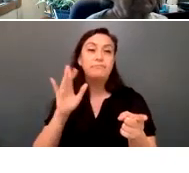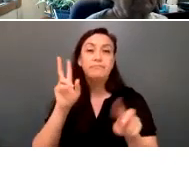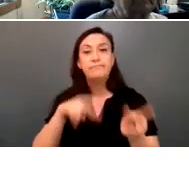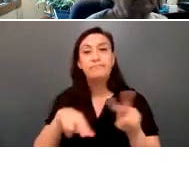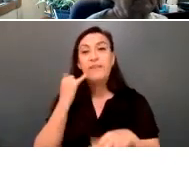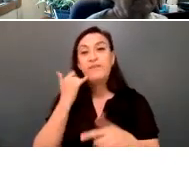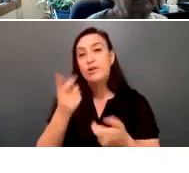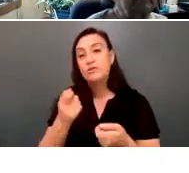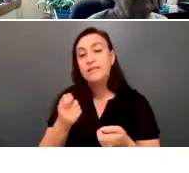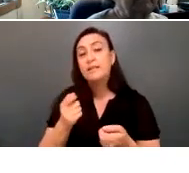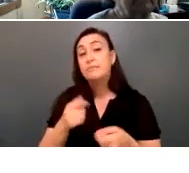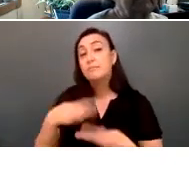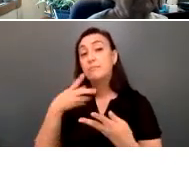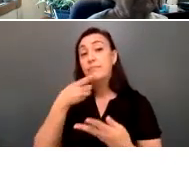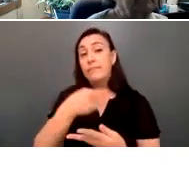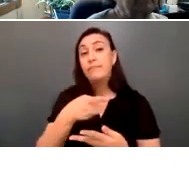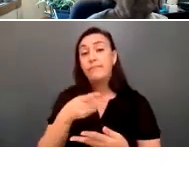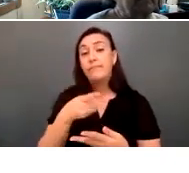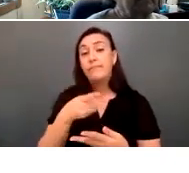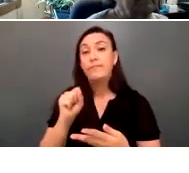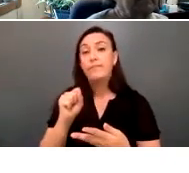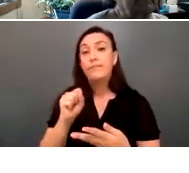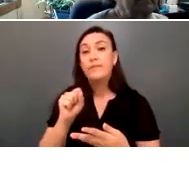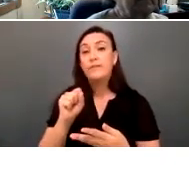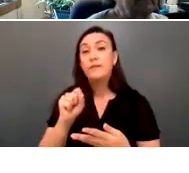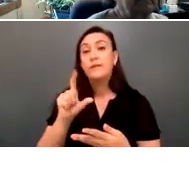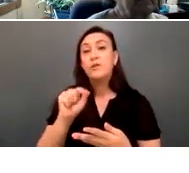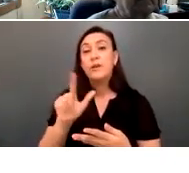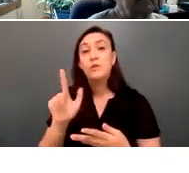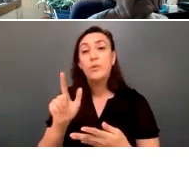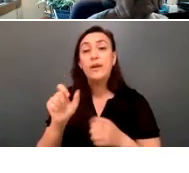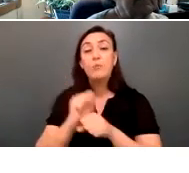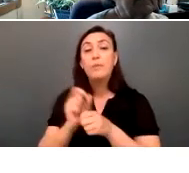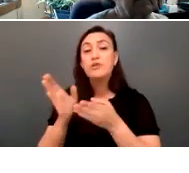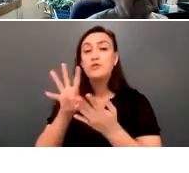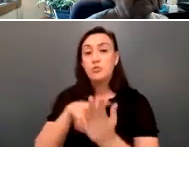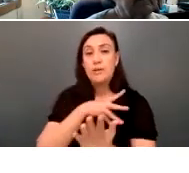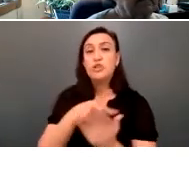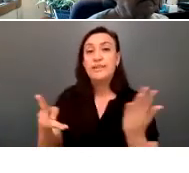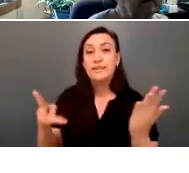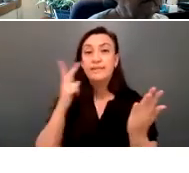If you go to that link, there's an A2 2021 employment services. Red sheet and basically if you pull